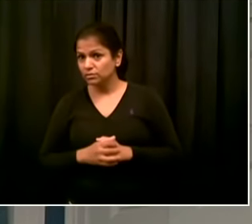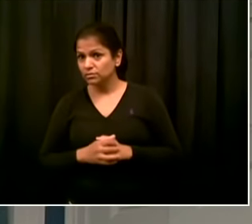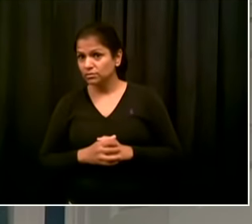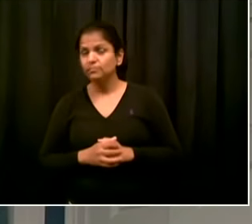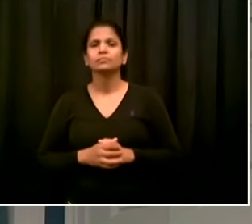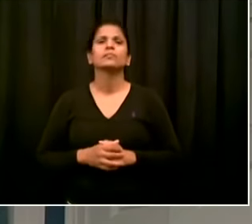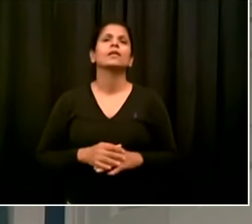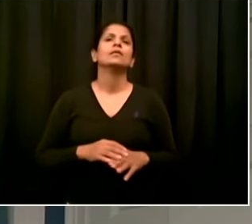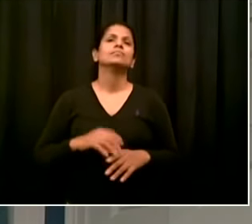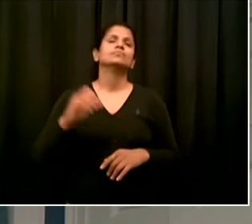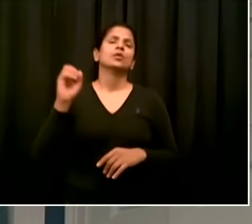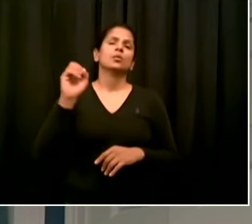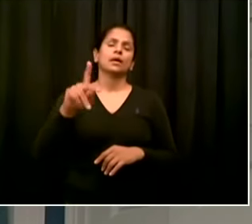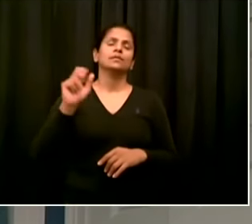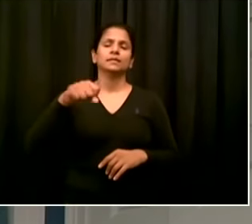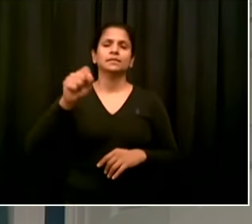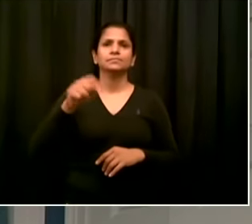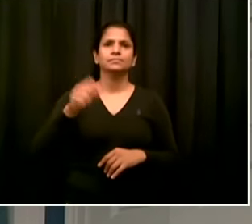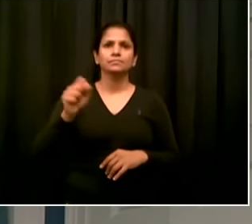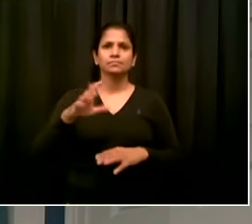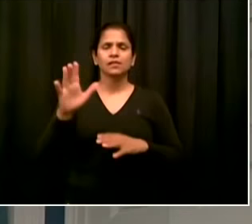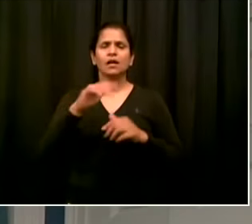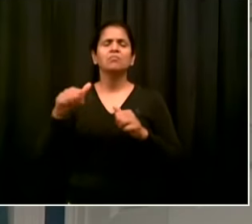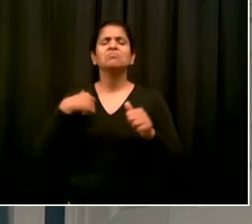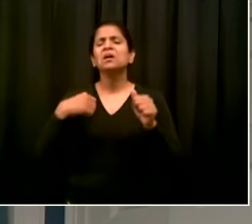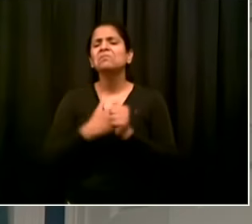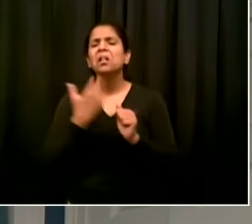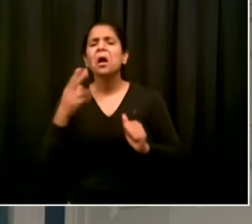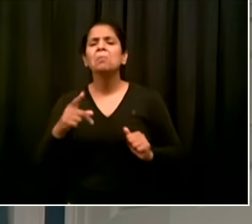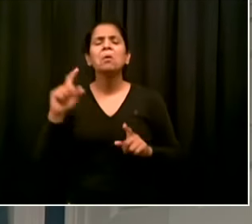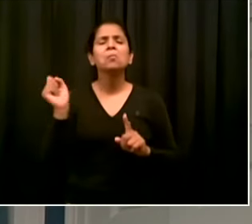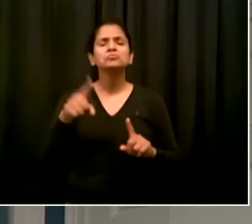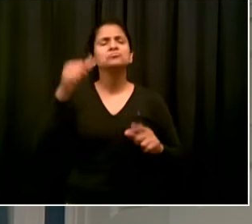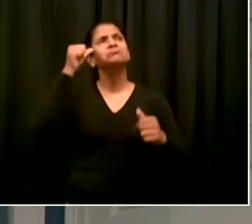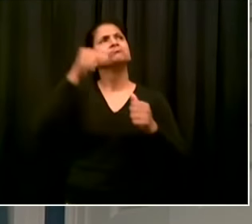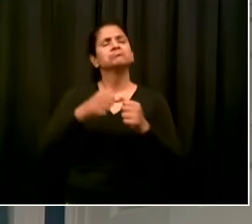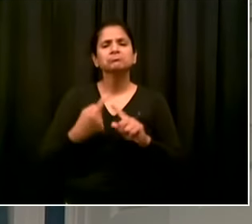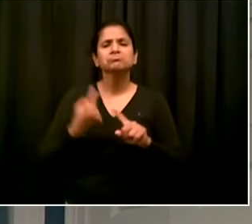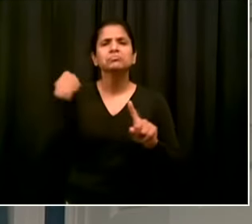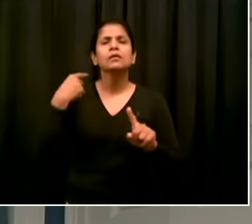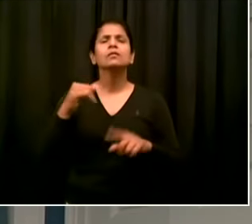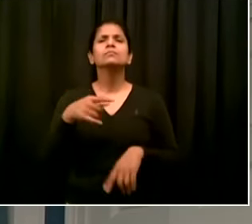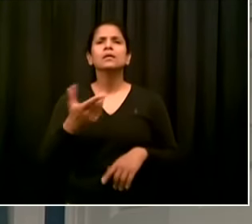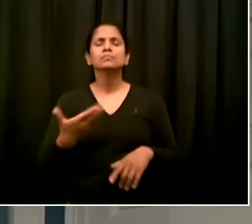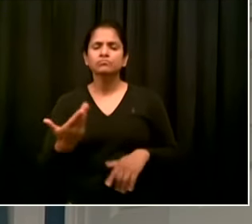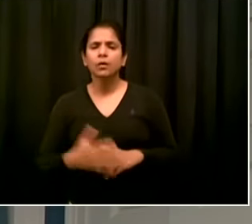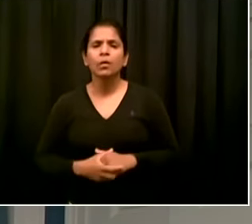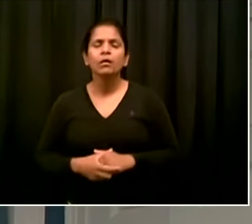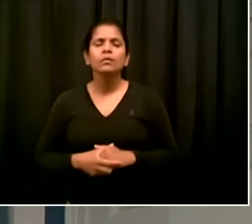TO JULIET FROM 1010 WINS. GOOD MORNING MR. MAYOR, HOW ARE YOU DOING TODAY. GOOD MORNING, A LOT